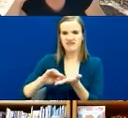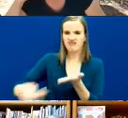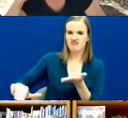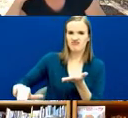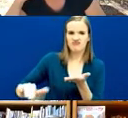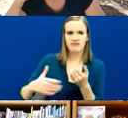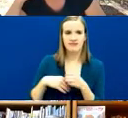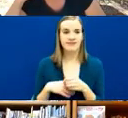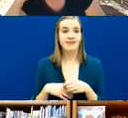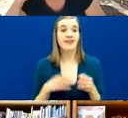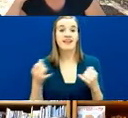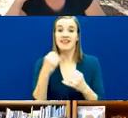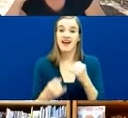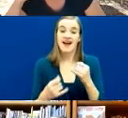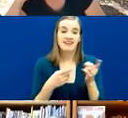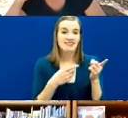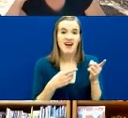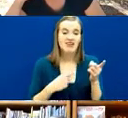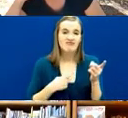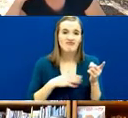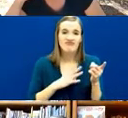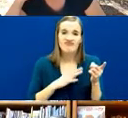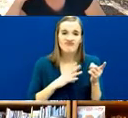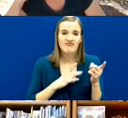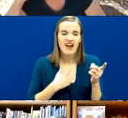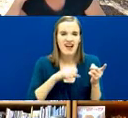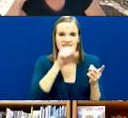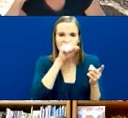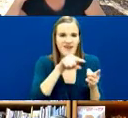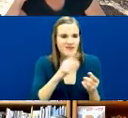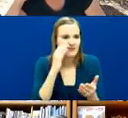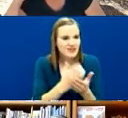And I particularly loved the way he- I know that Nabi talked to Jennifer a lot